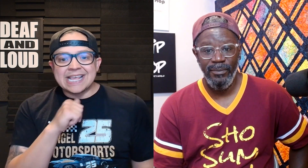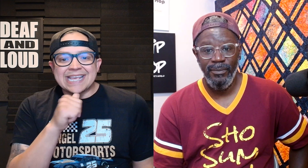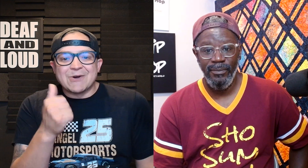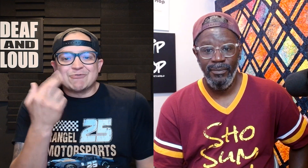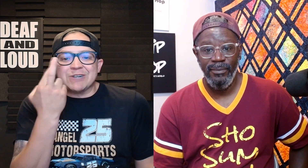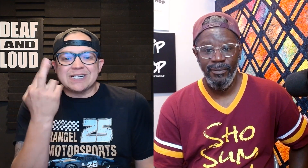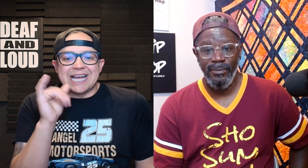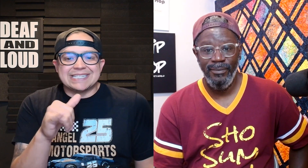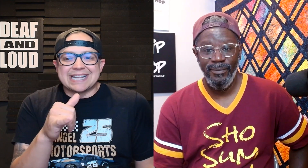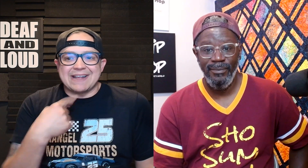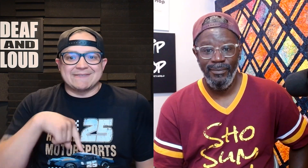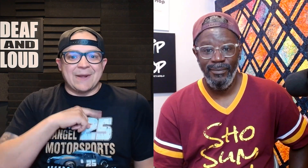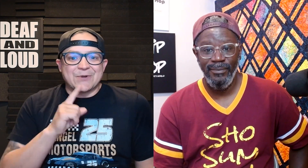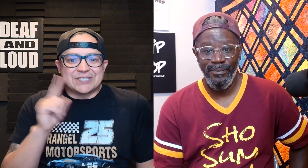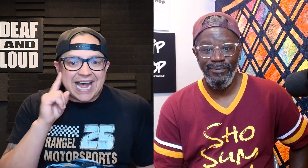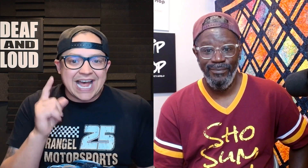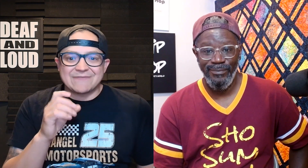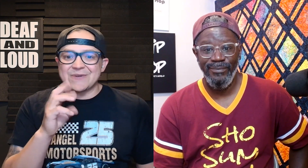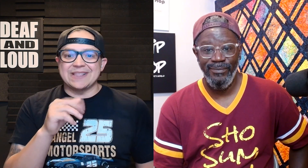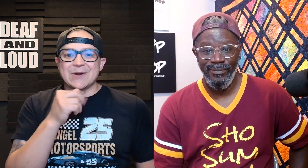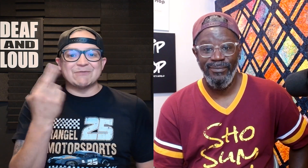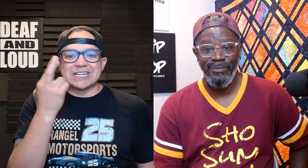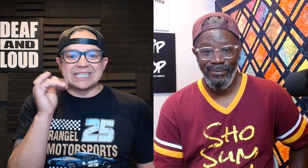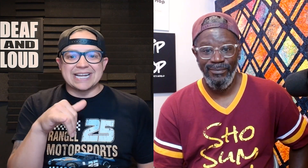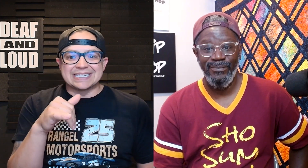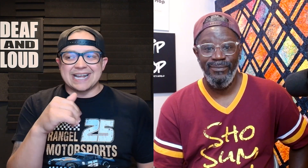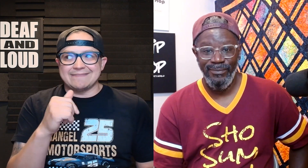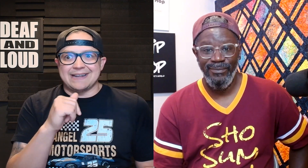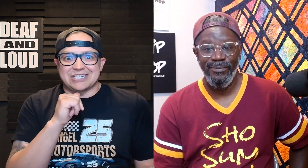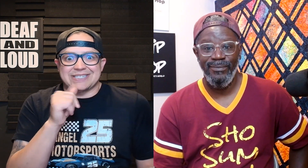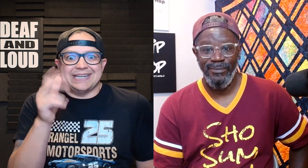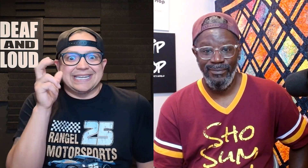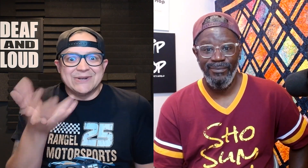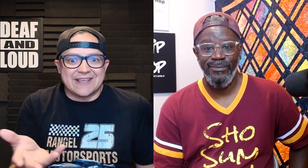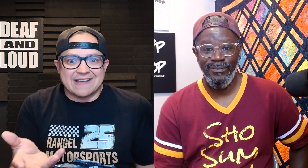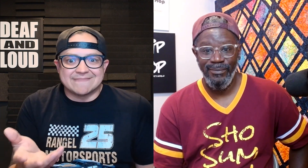They don't realize that we're Deaf, or they don't realize that I just didn't hear them.